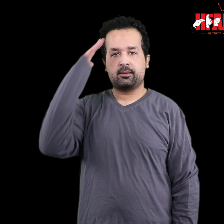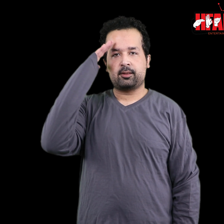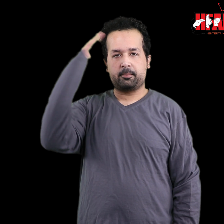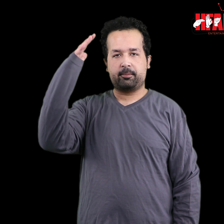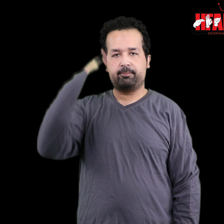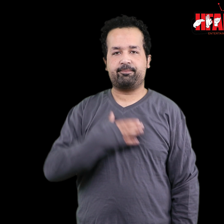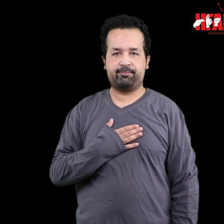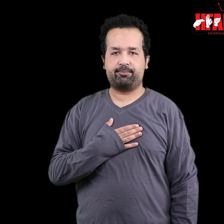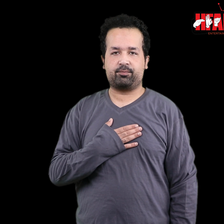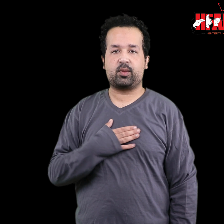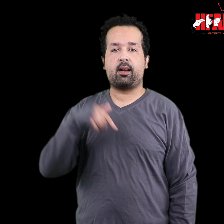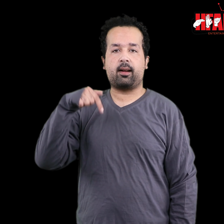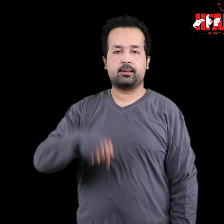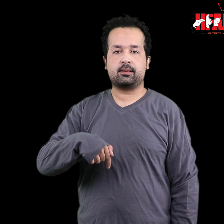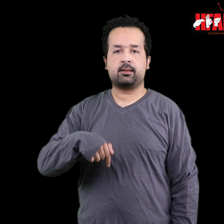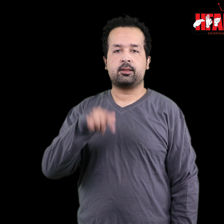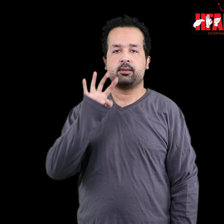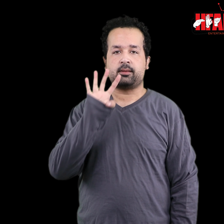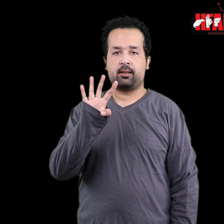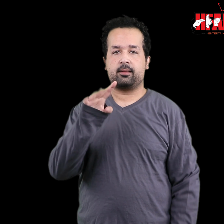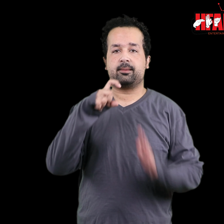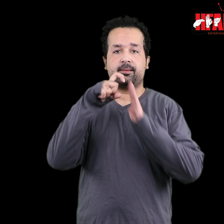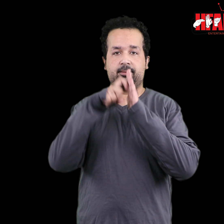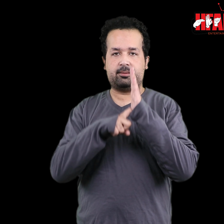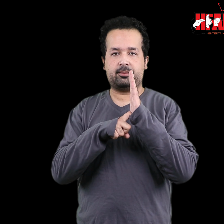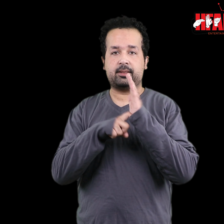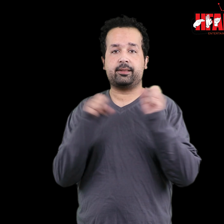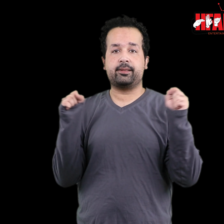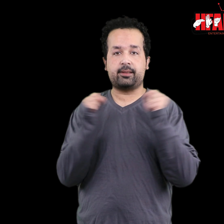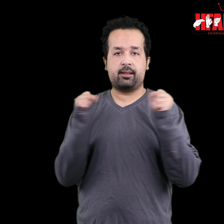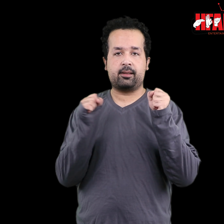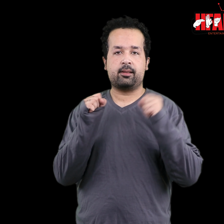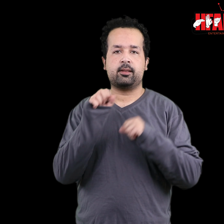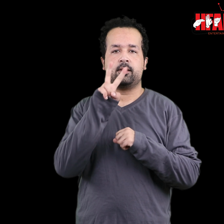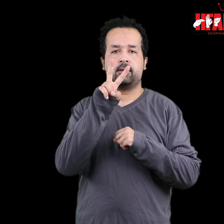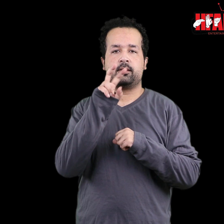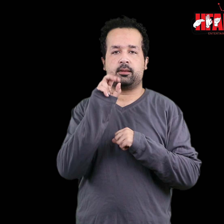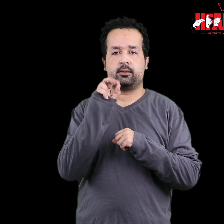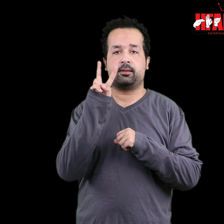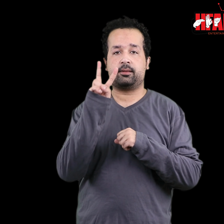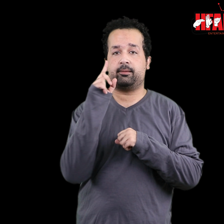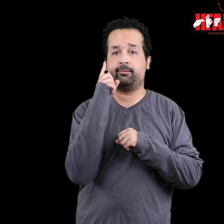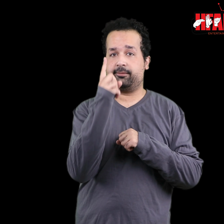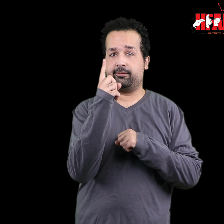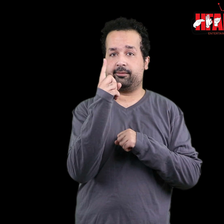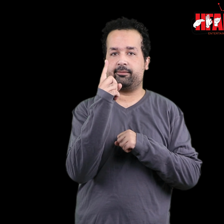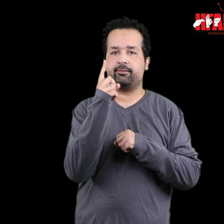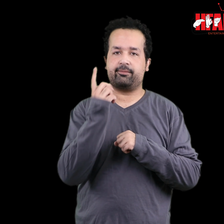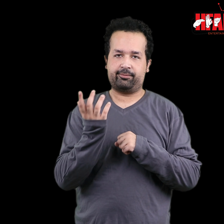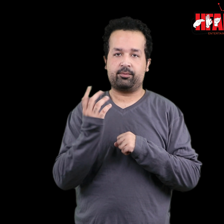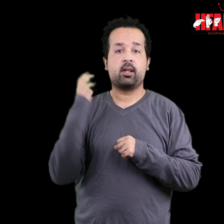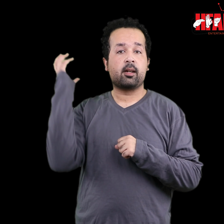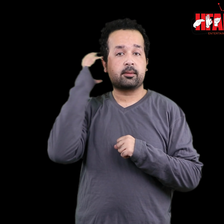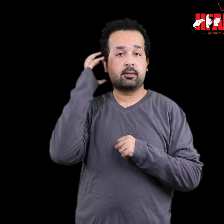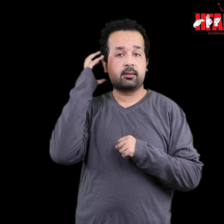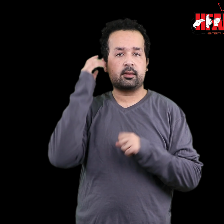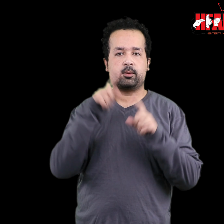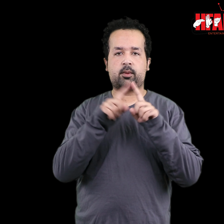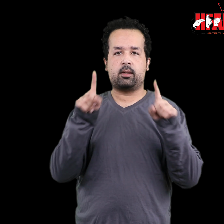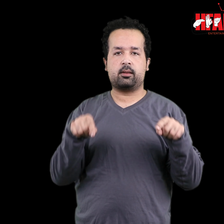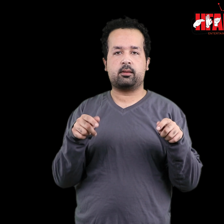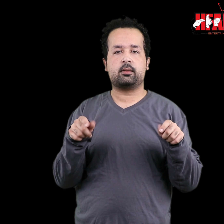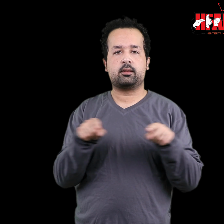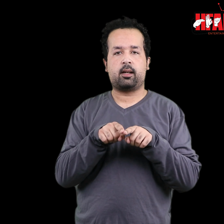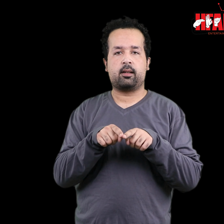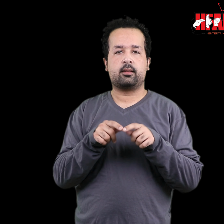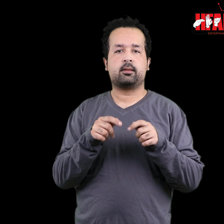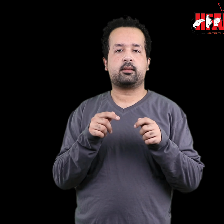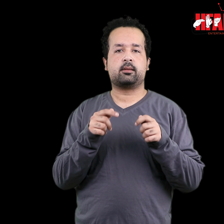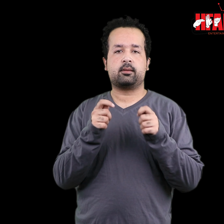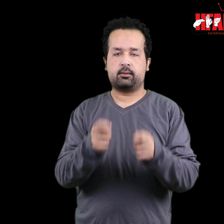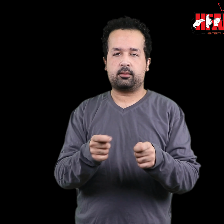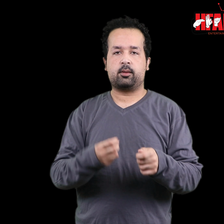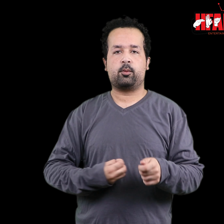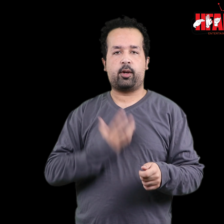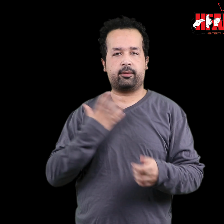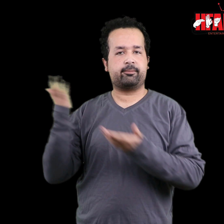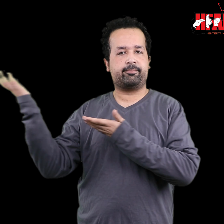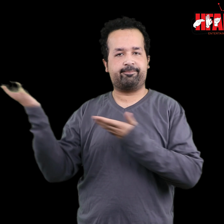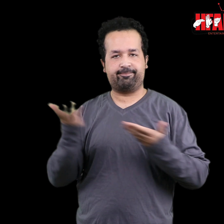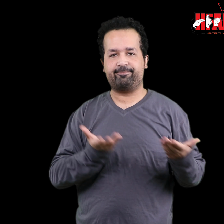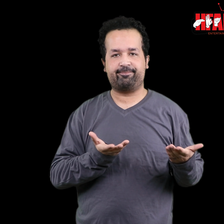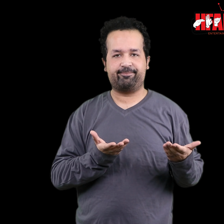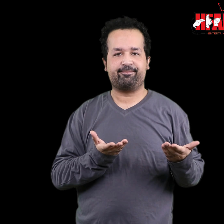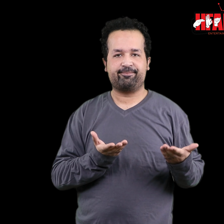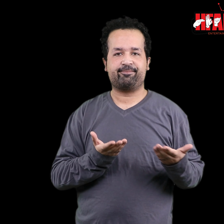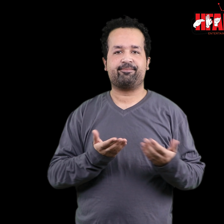Assalam-o-Alakam! Welcome to HFAD News